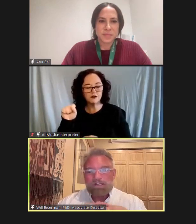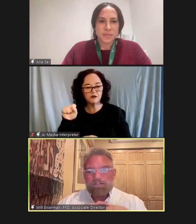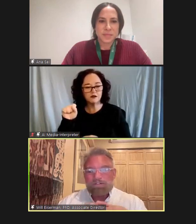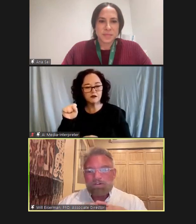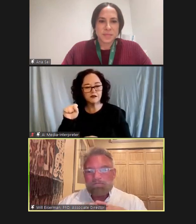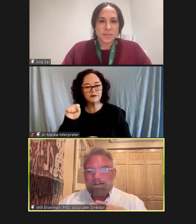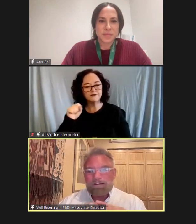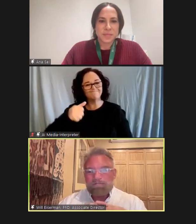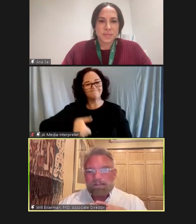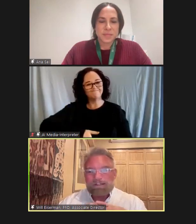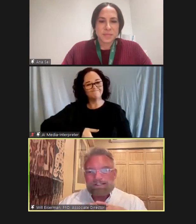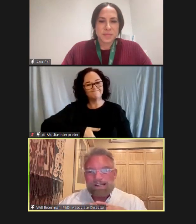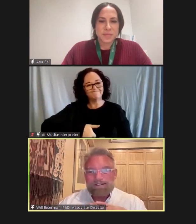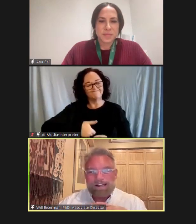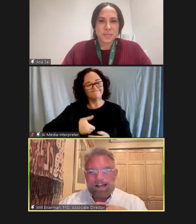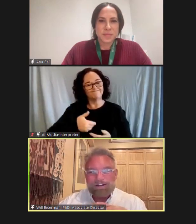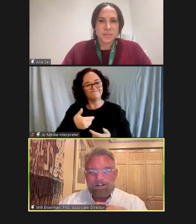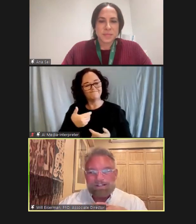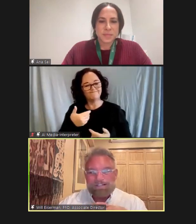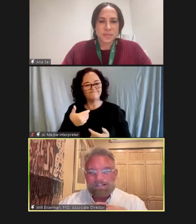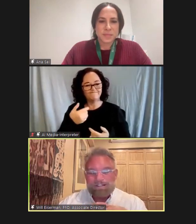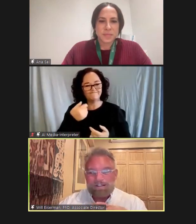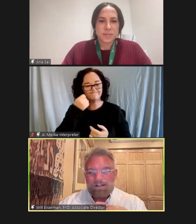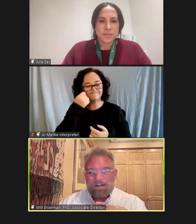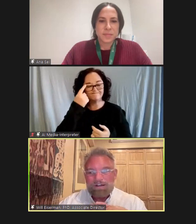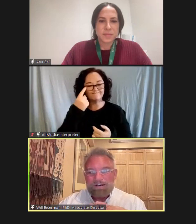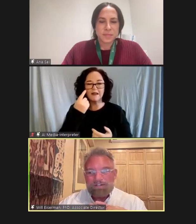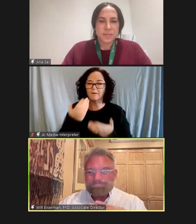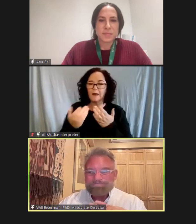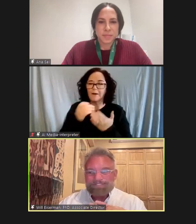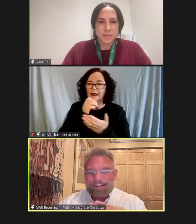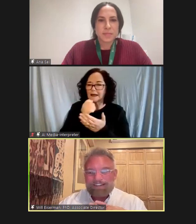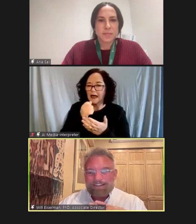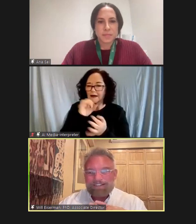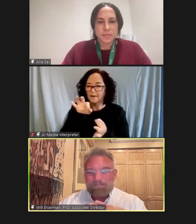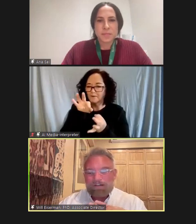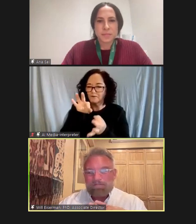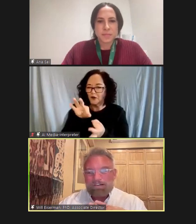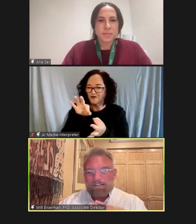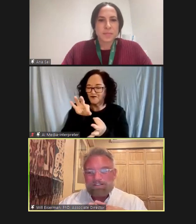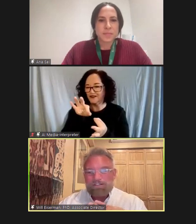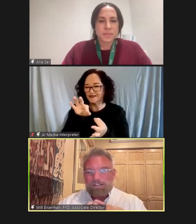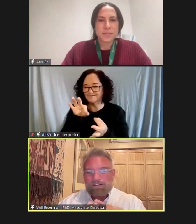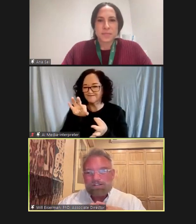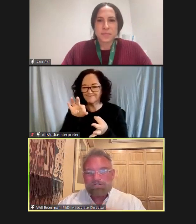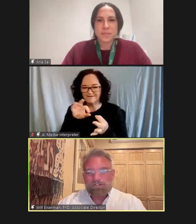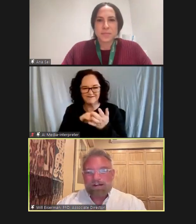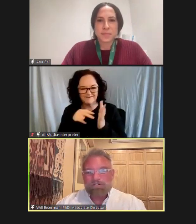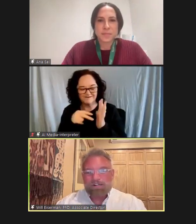though it may not be exactly accurate um I think people continue to